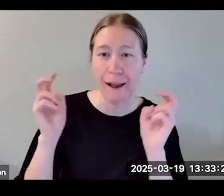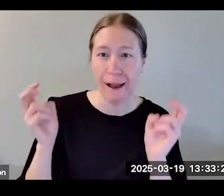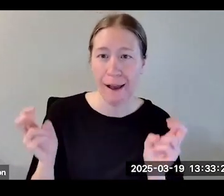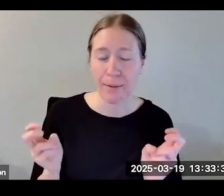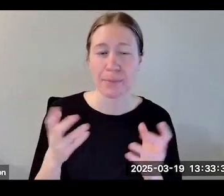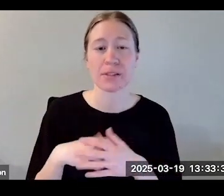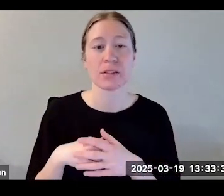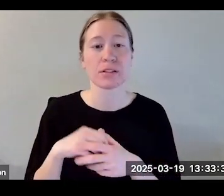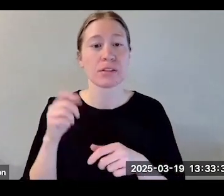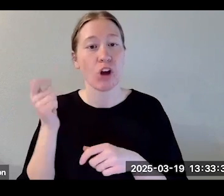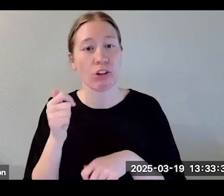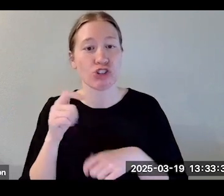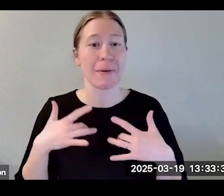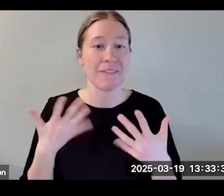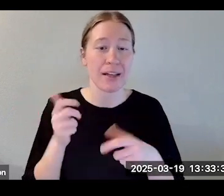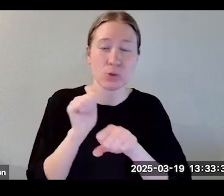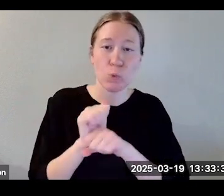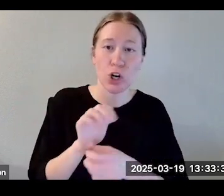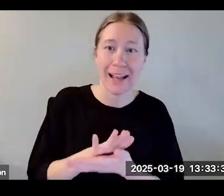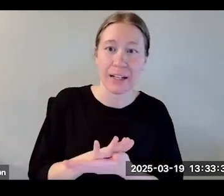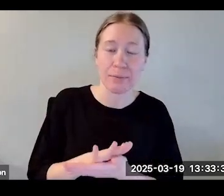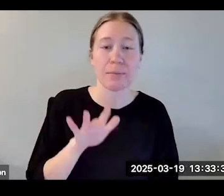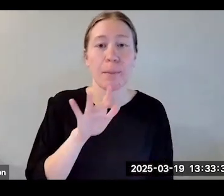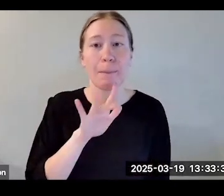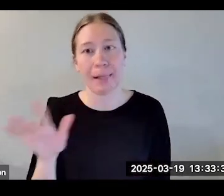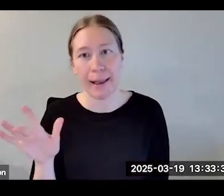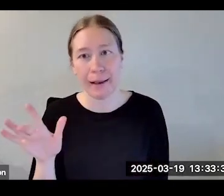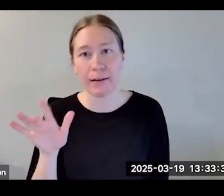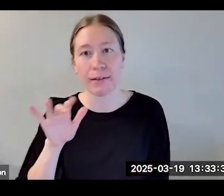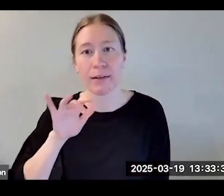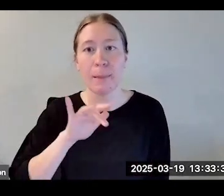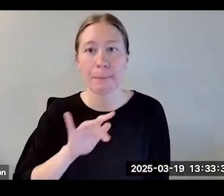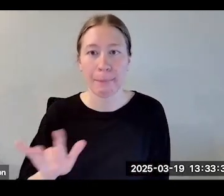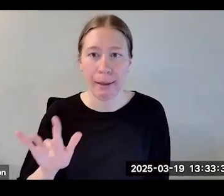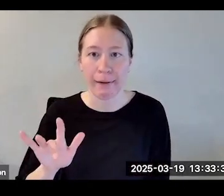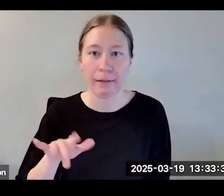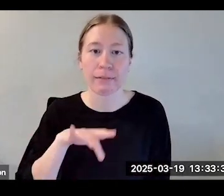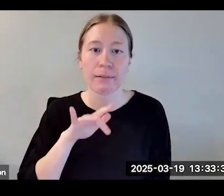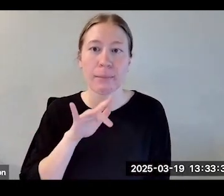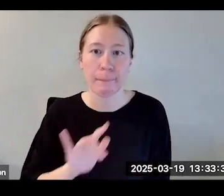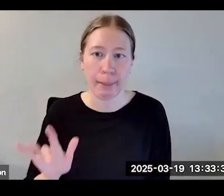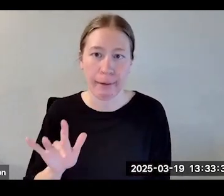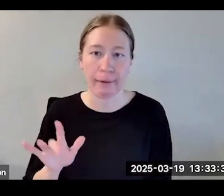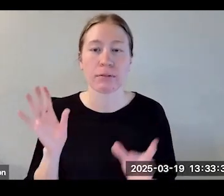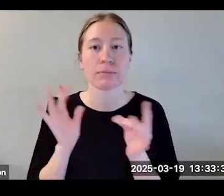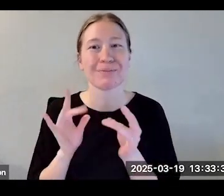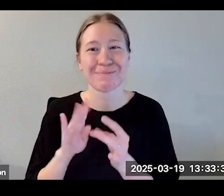Academics, and then blank, blank, blank, so on and so forth.